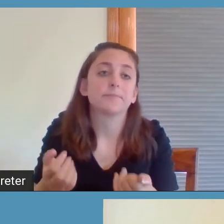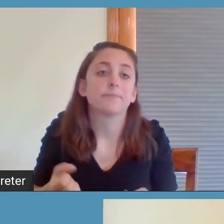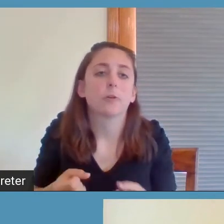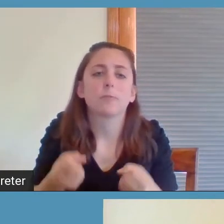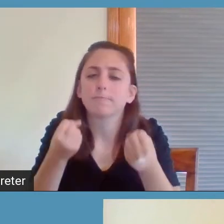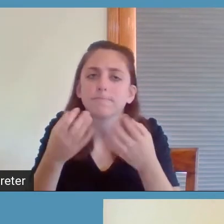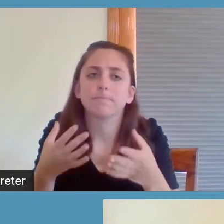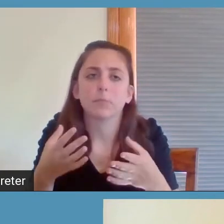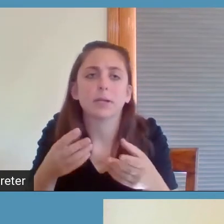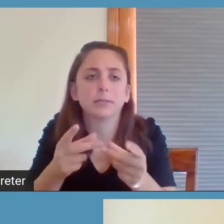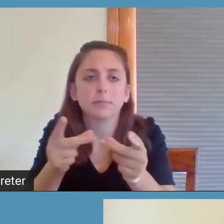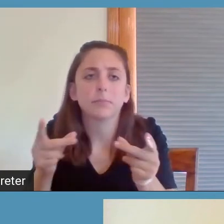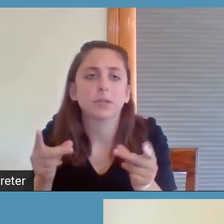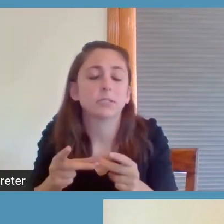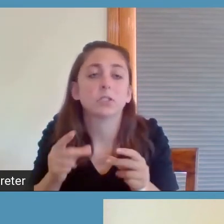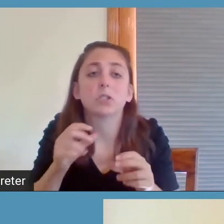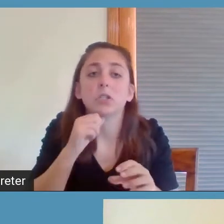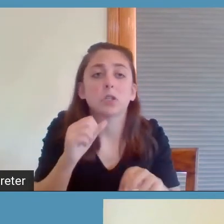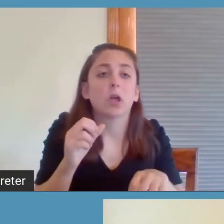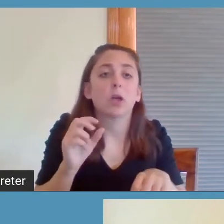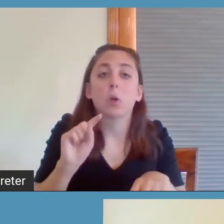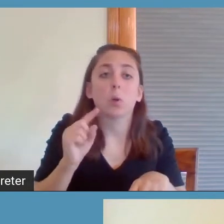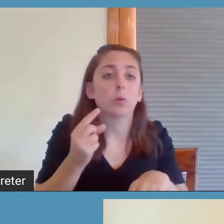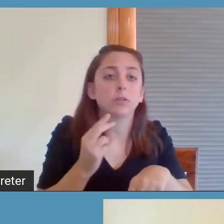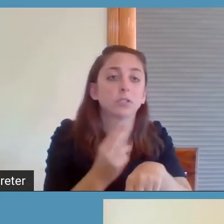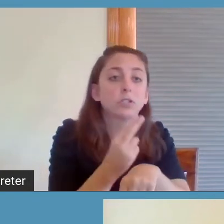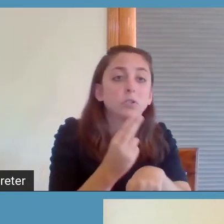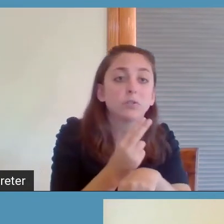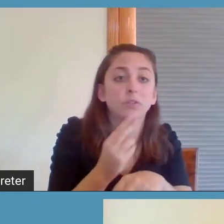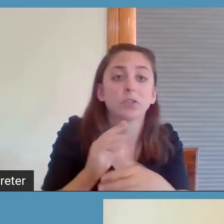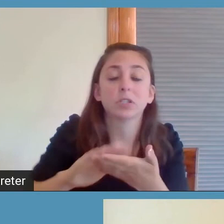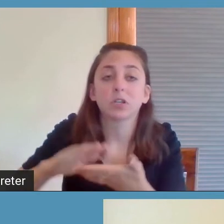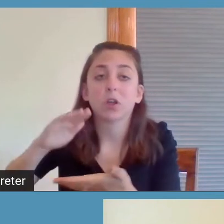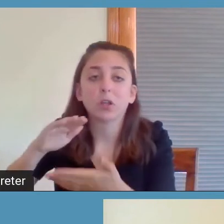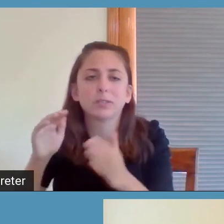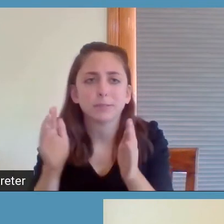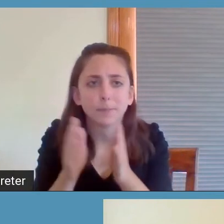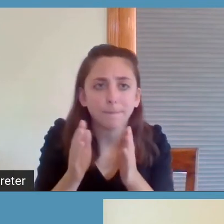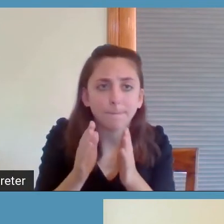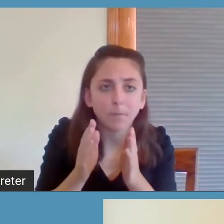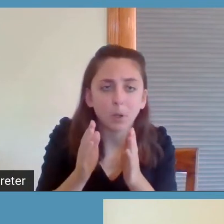and colleges and stuff but even you know smaller institutions is to start investing just like you